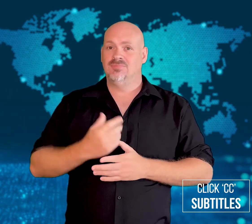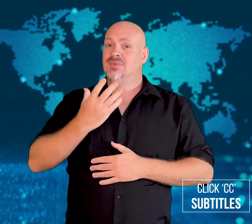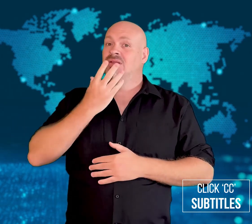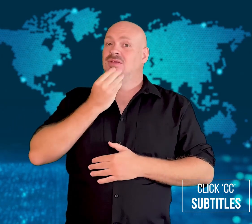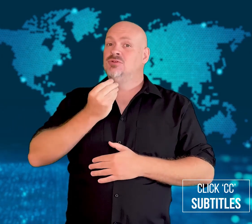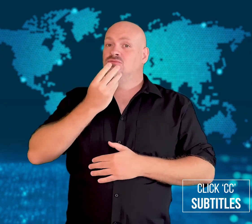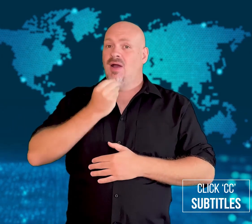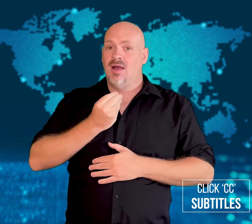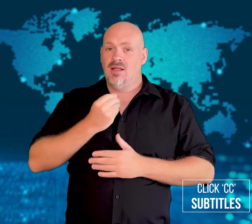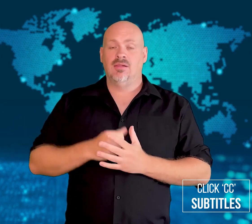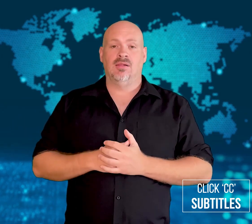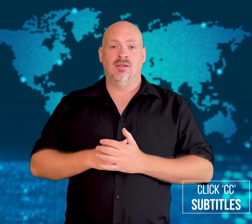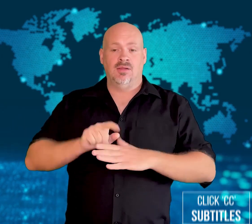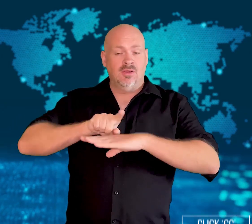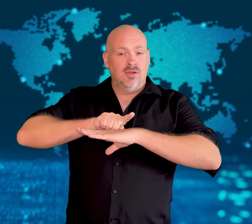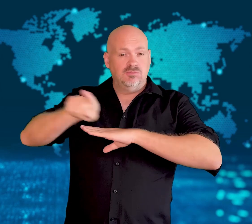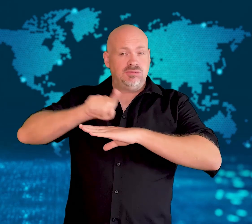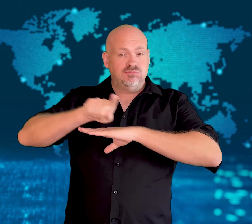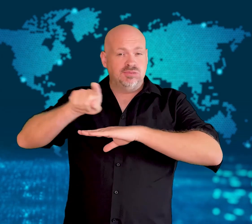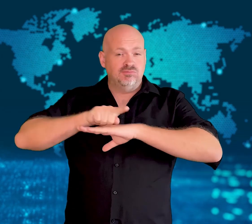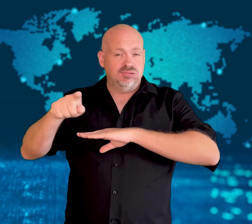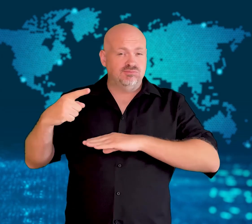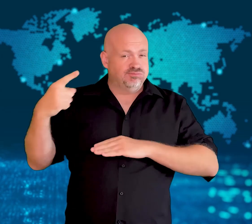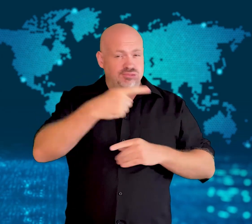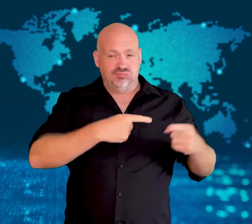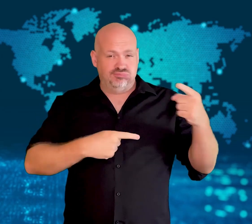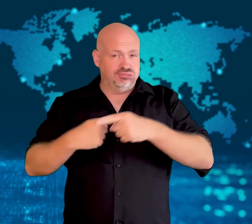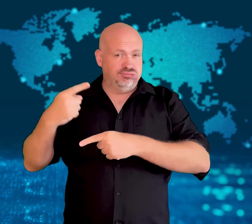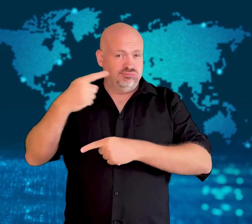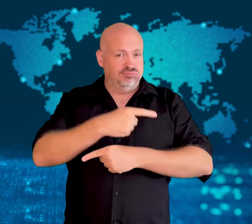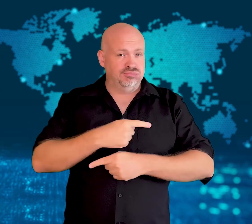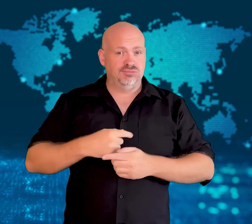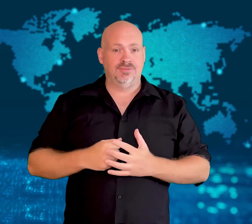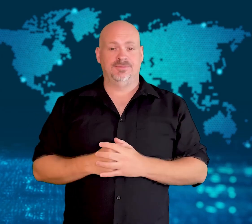Missile attacks